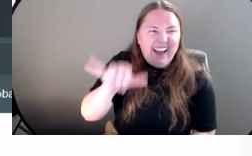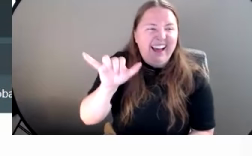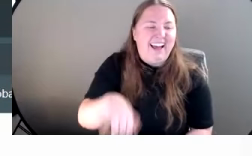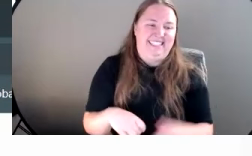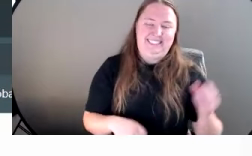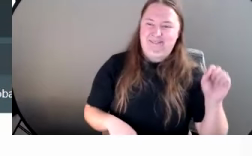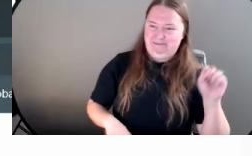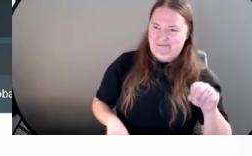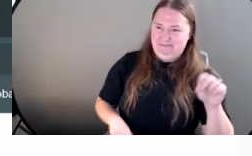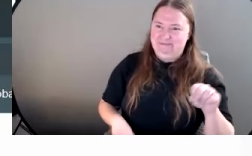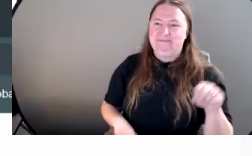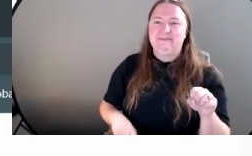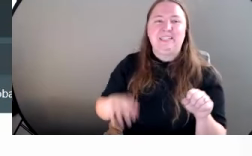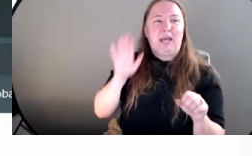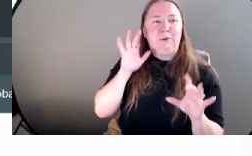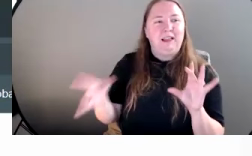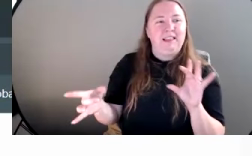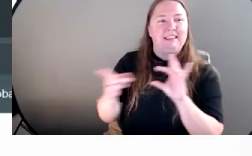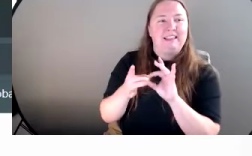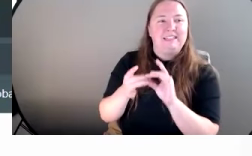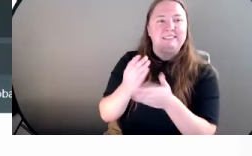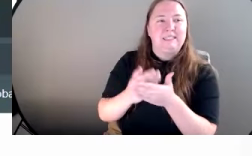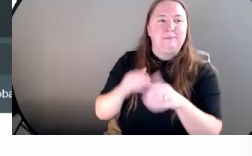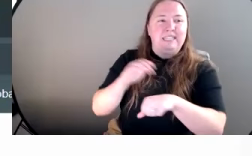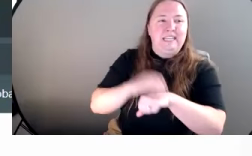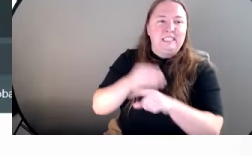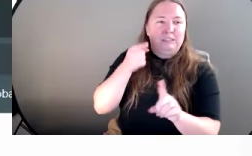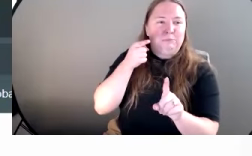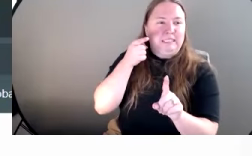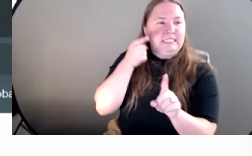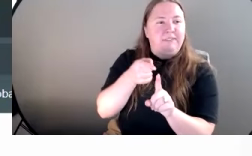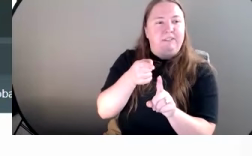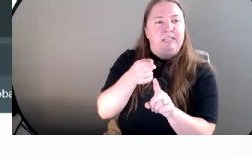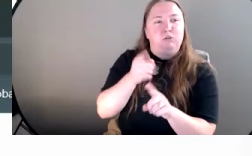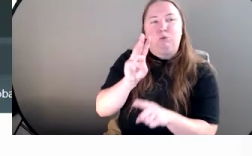So it'll link to some of those English specific webinars. So you really don't even have to search. They're all they're available.